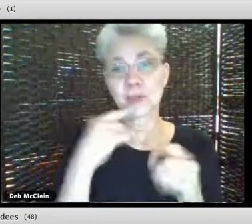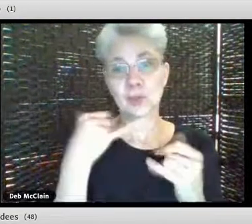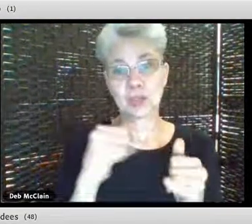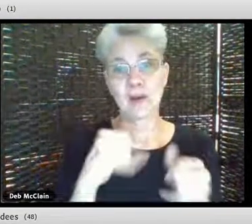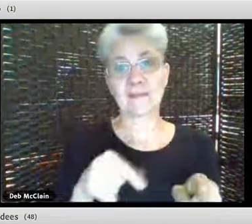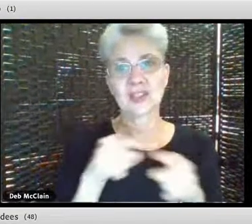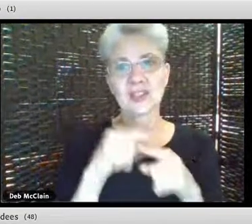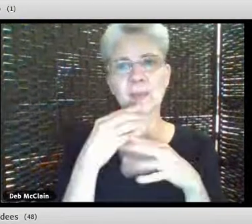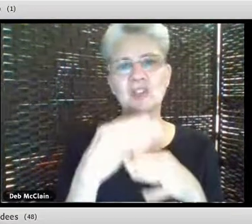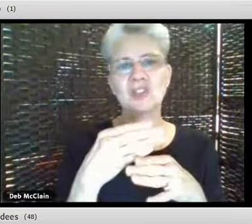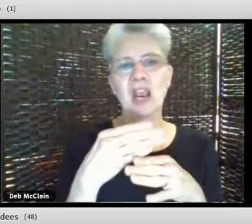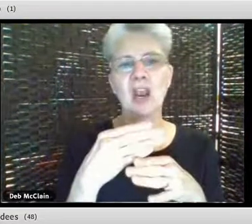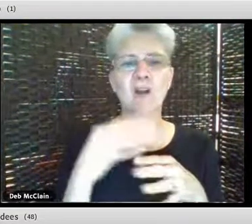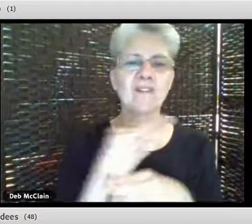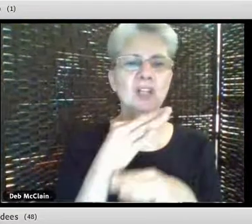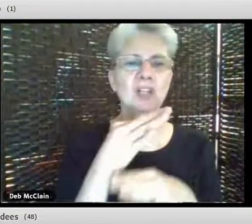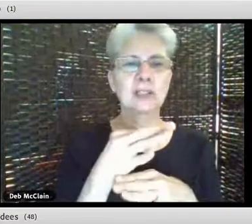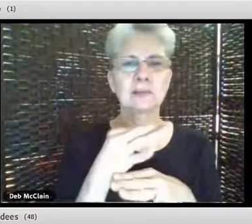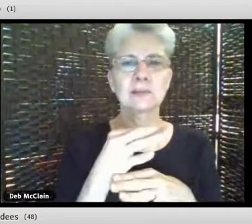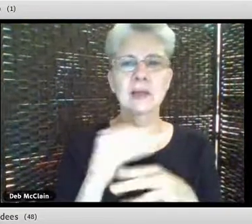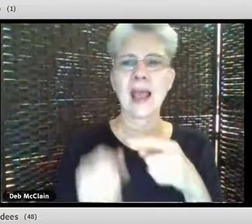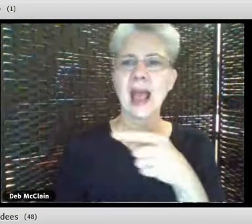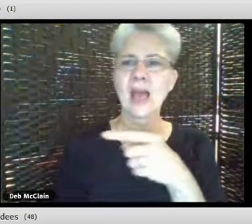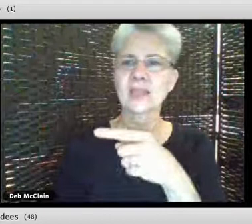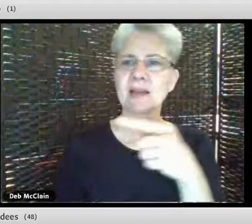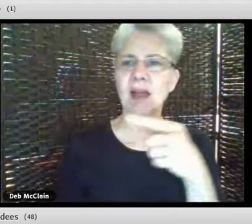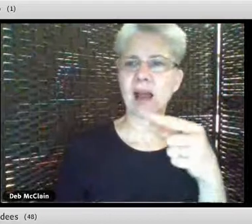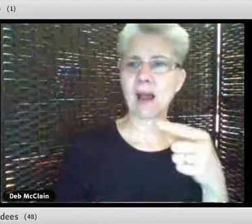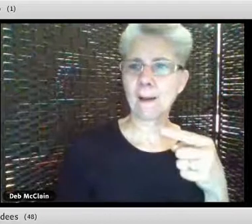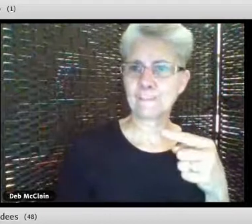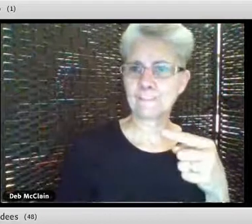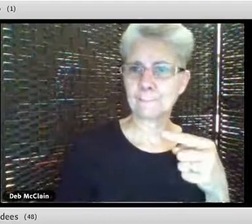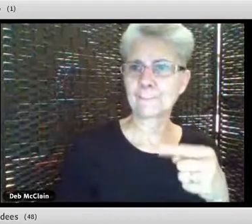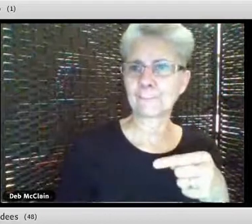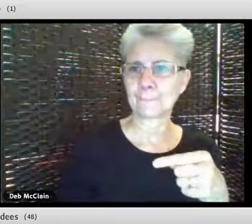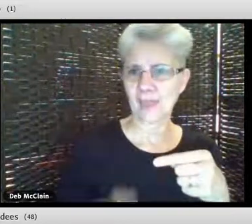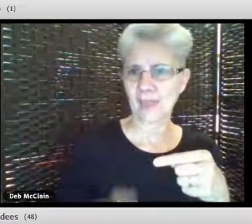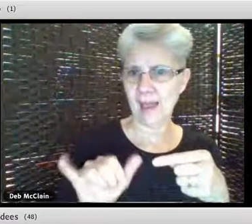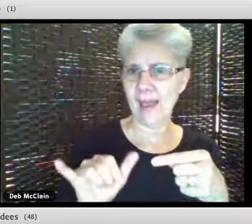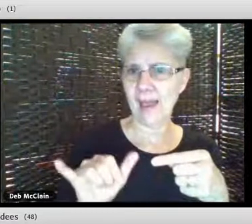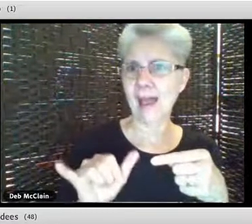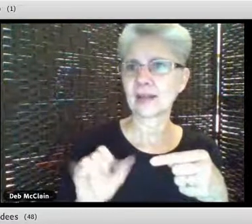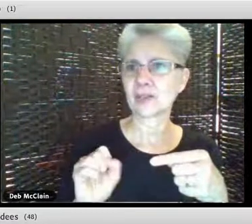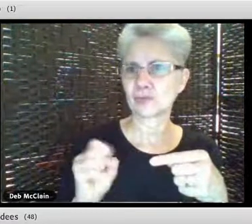So it is fantastic. Like I said, you still have this same share functionality up here at the top.